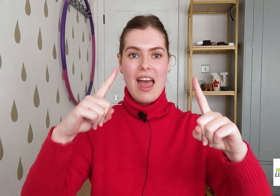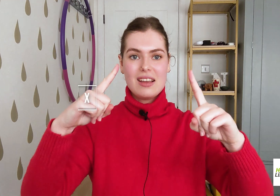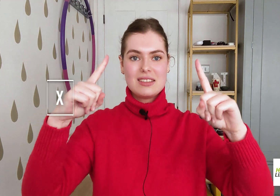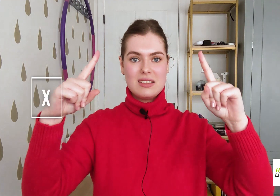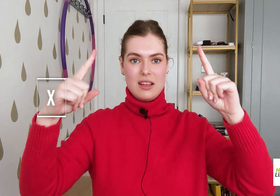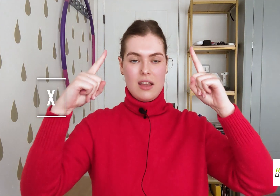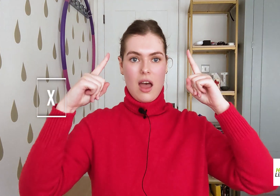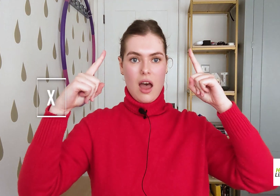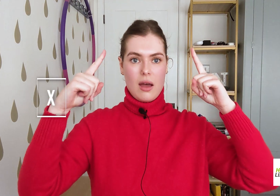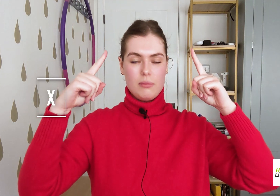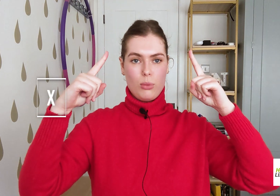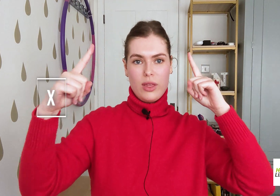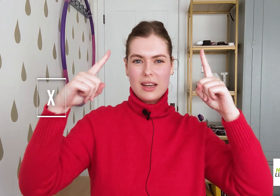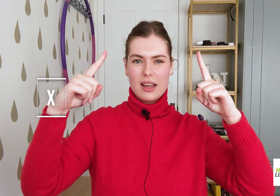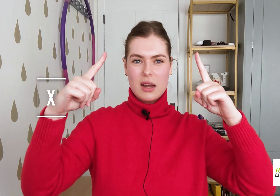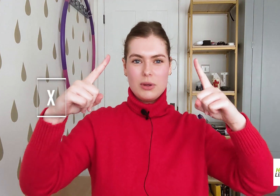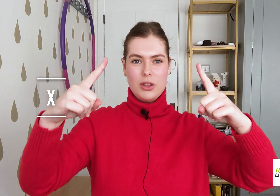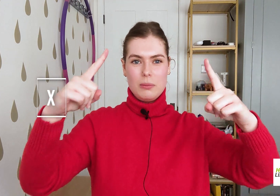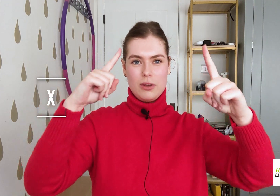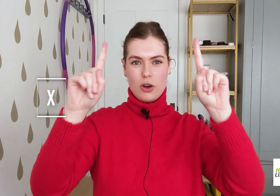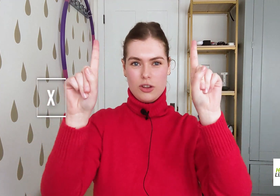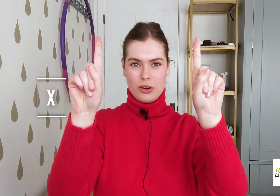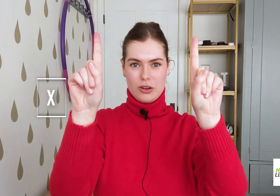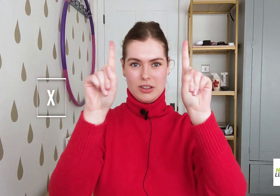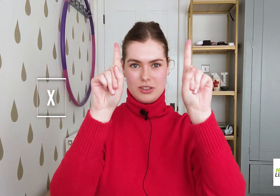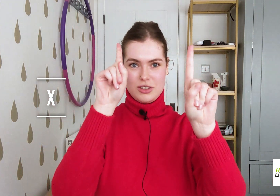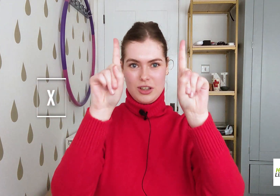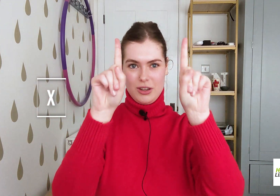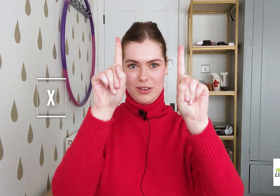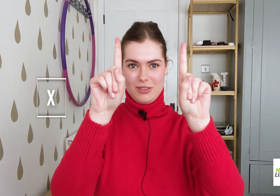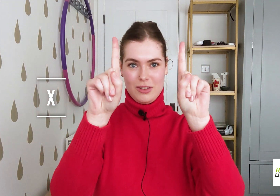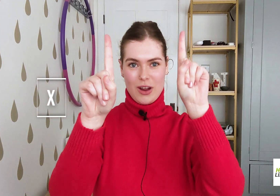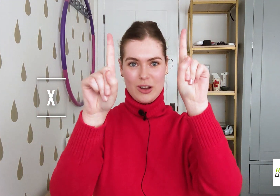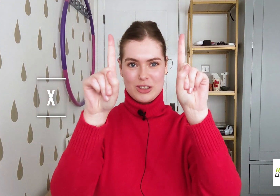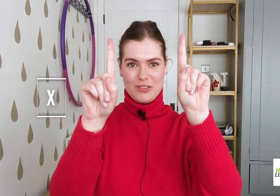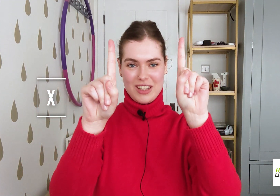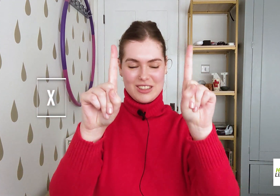“X” think like a “W”, but you've got your two, you've only got two fingers.